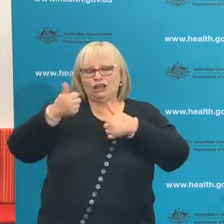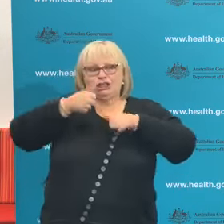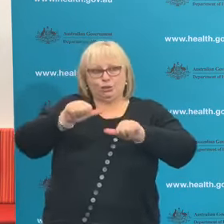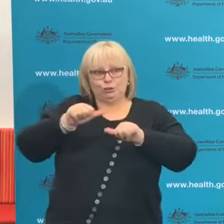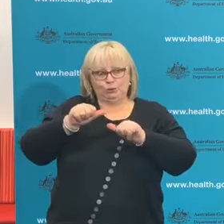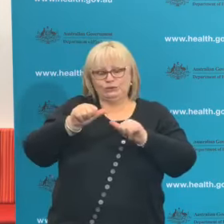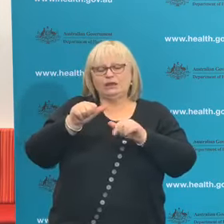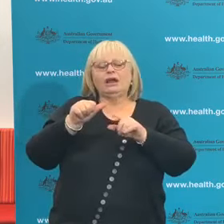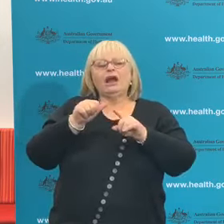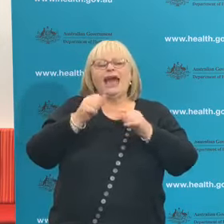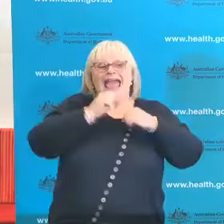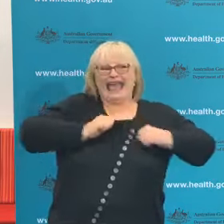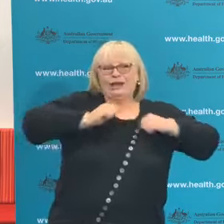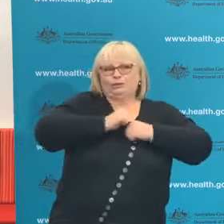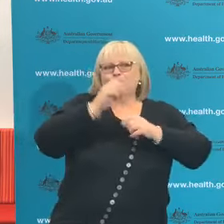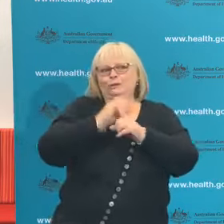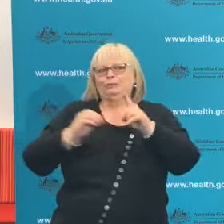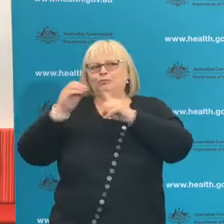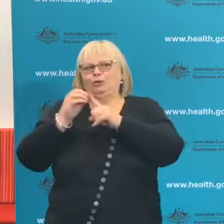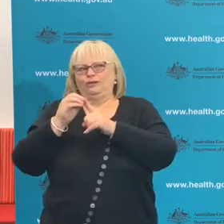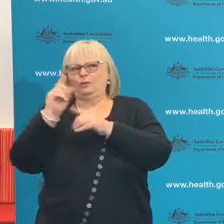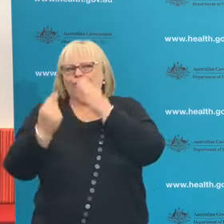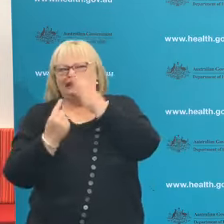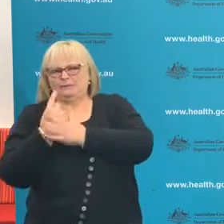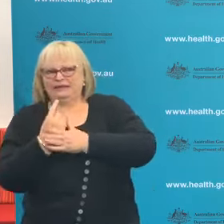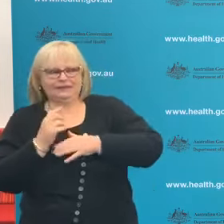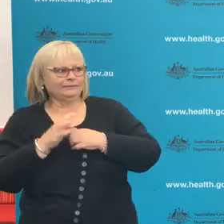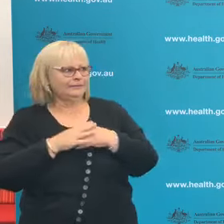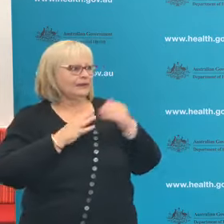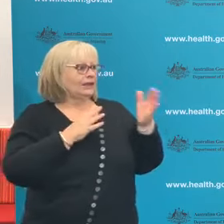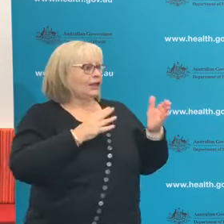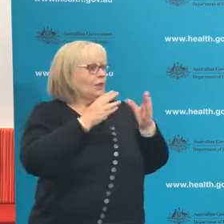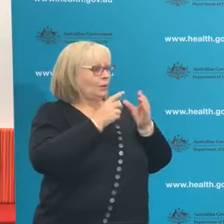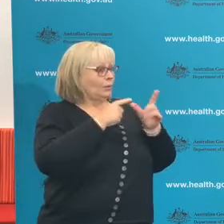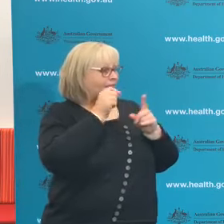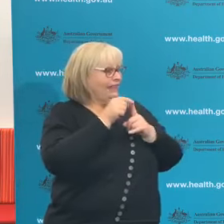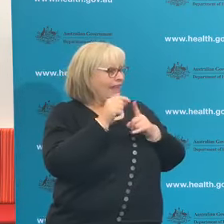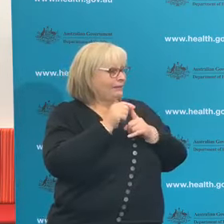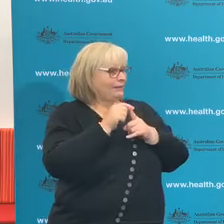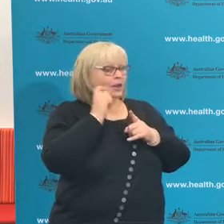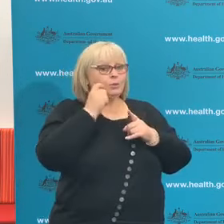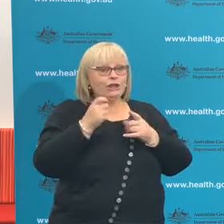the app's performance. JOURNALIST: On the app, will you be releasing the source code and if not, why not?